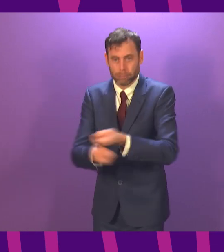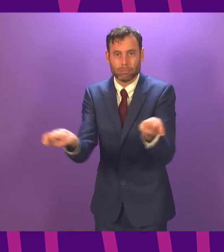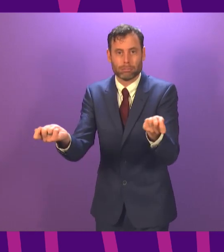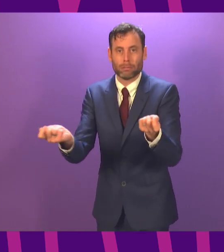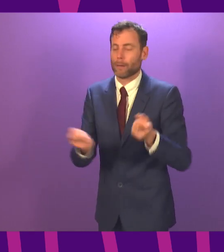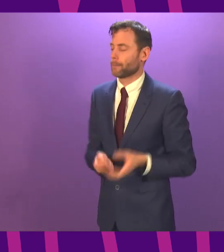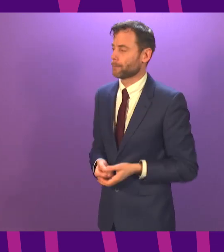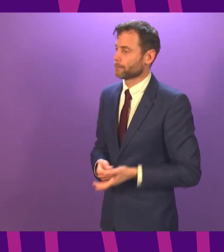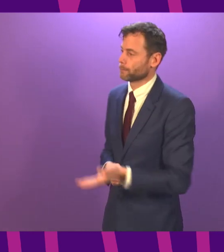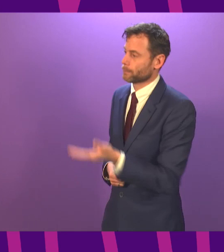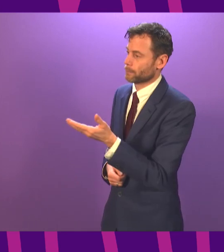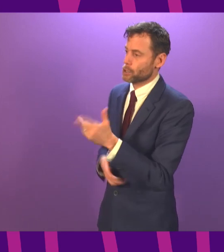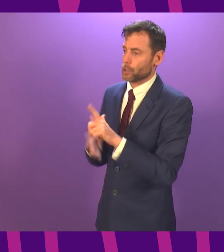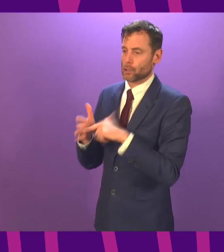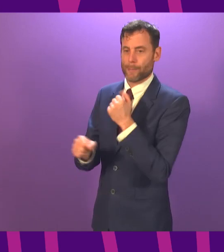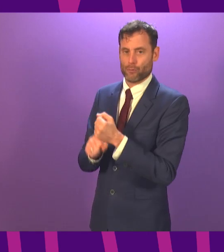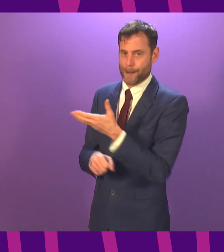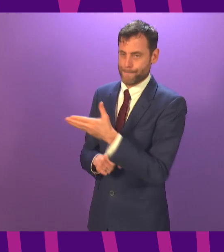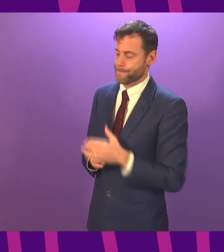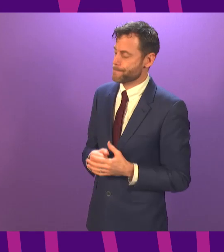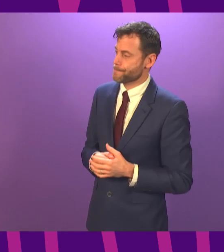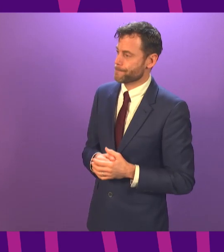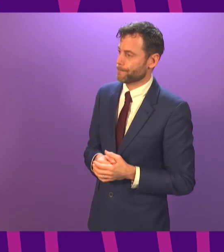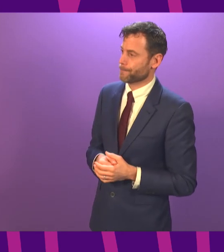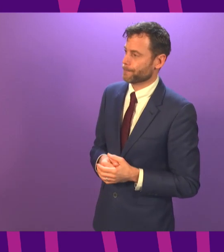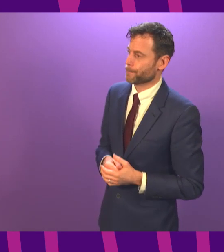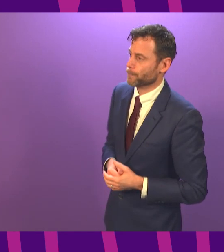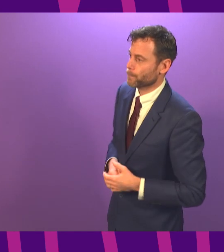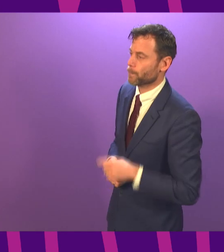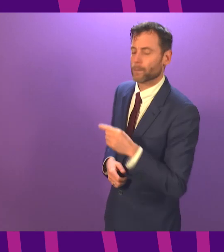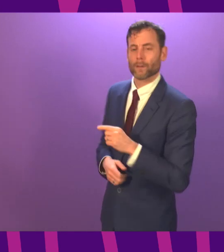Jamie Greene (West Scotland) (Con): The First Minister might be aware of warnings